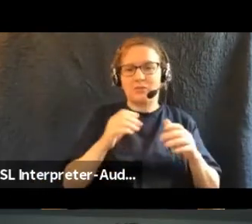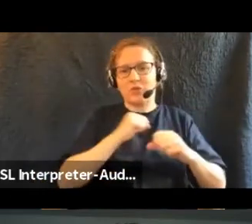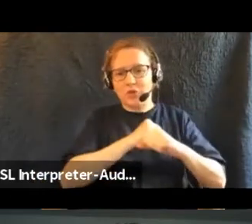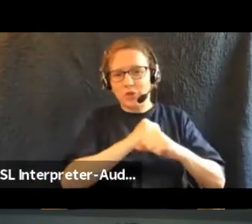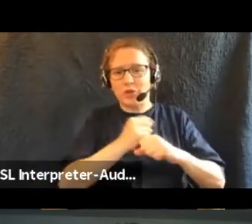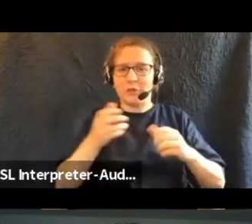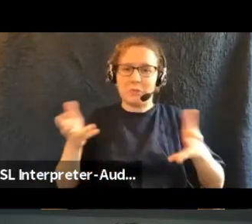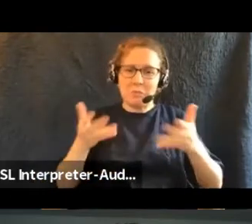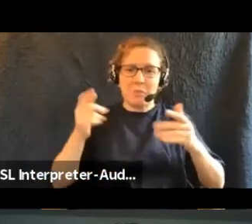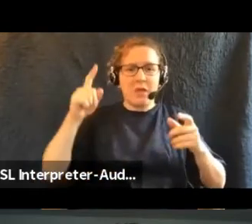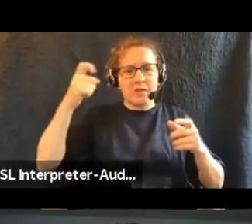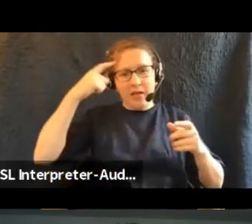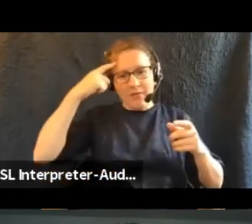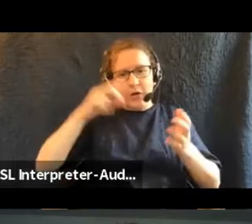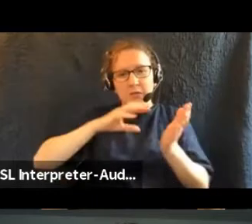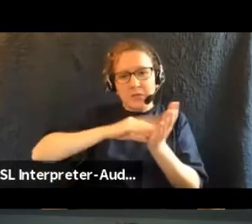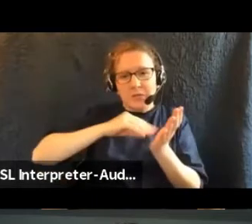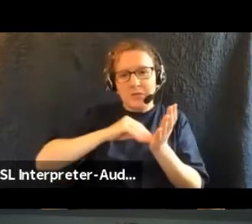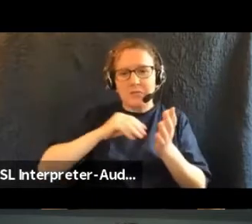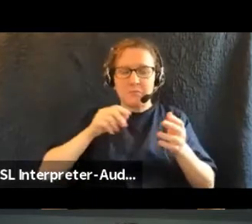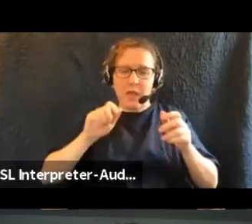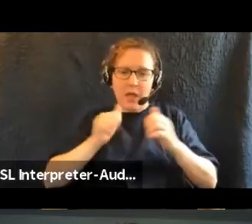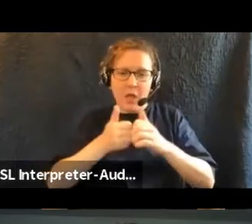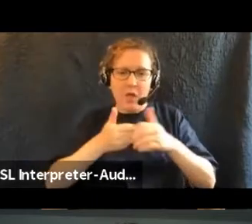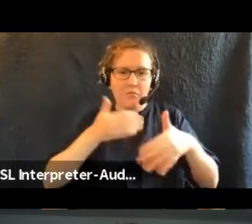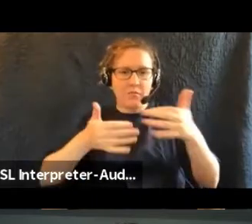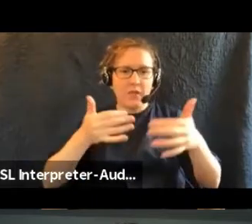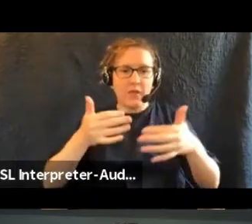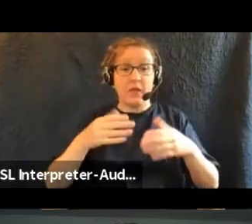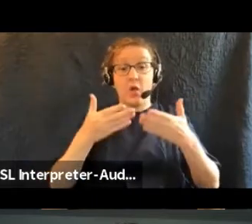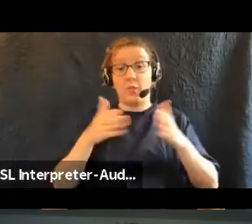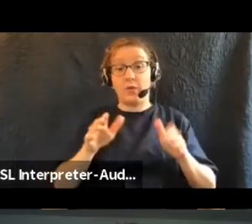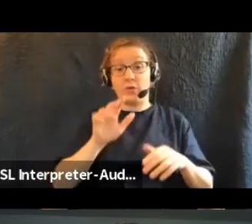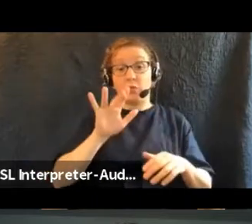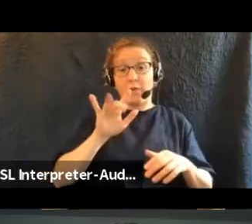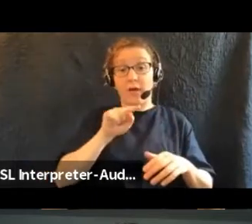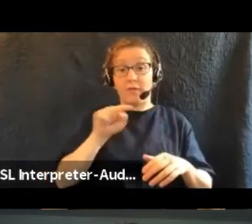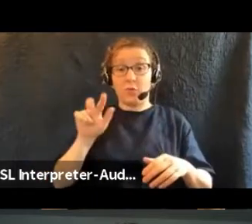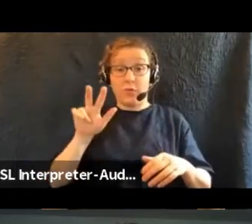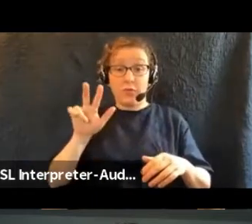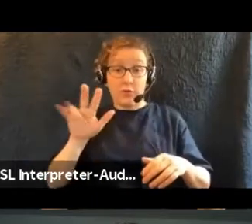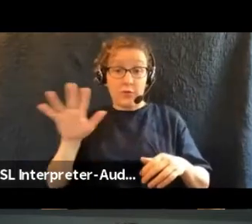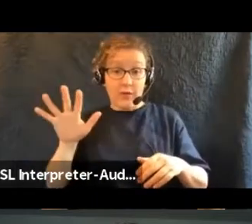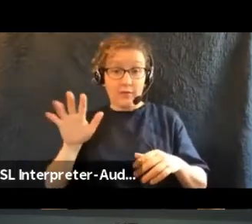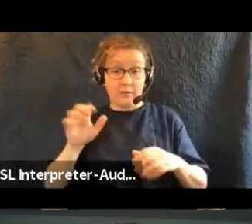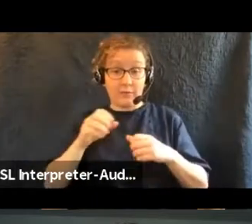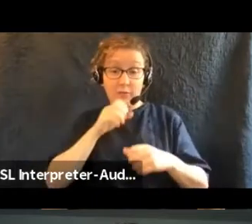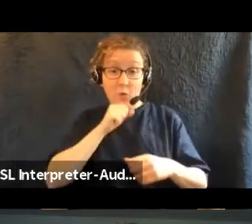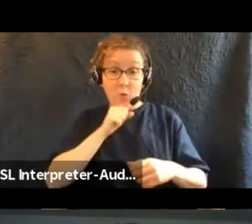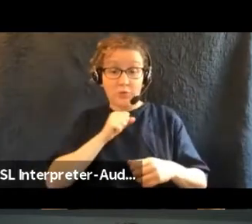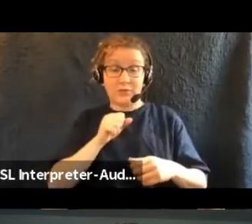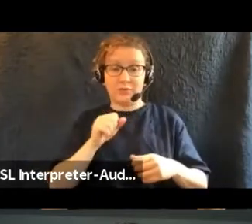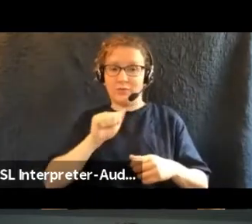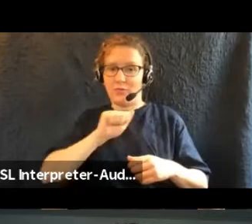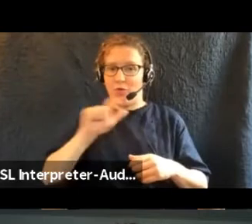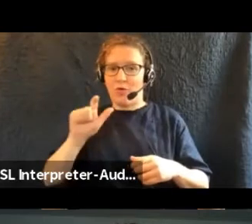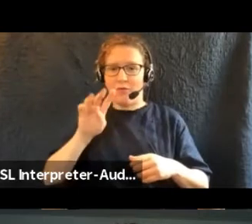It is open to 25 to 35 year olds in all 49 countries in Sub Saharan Africa and since